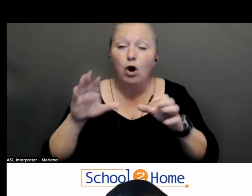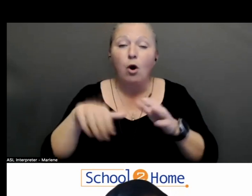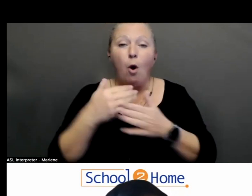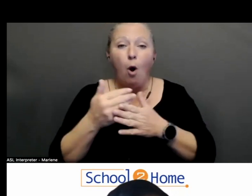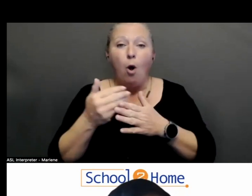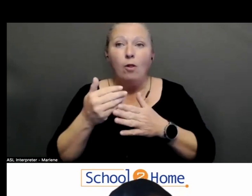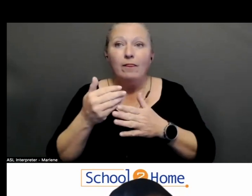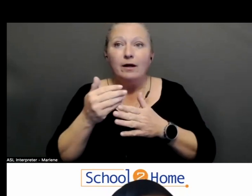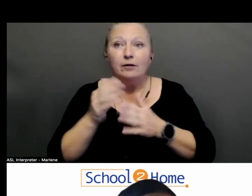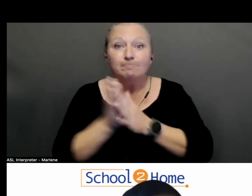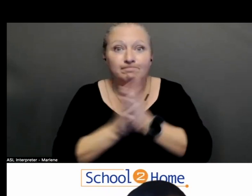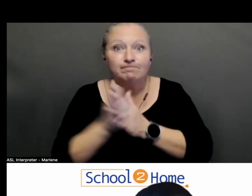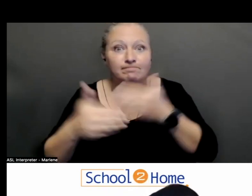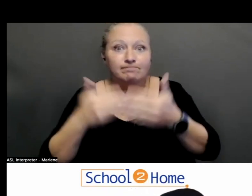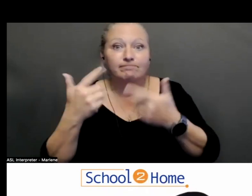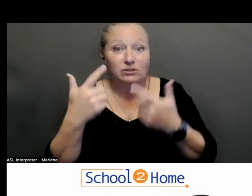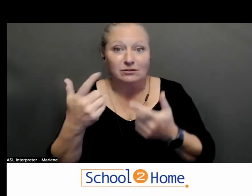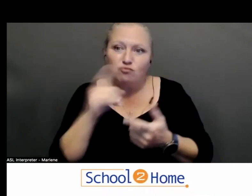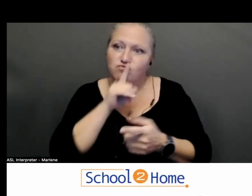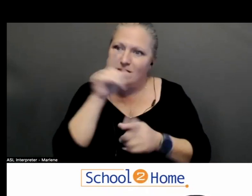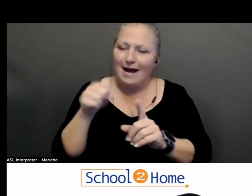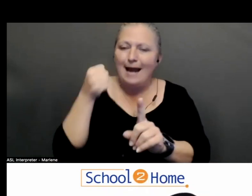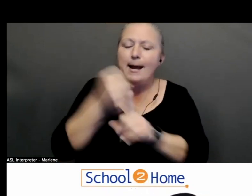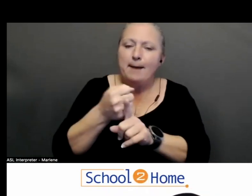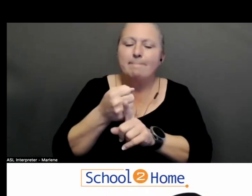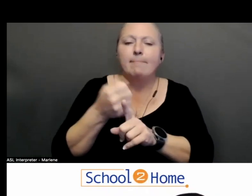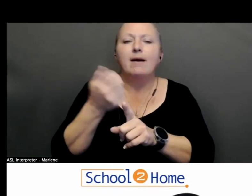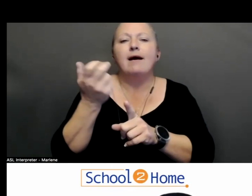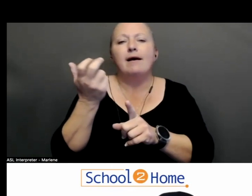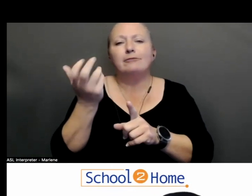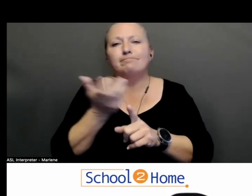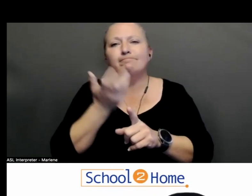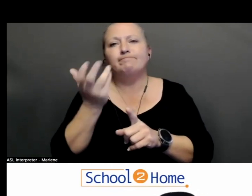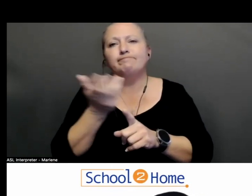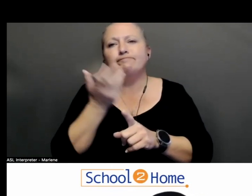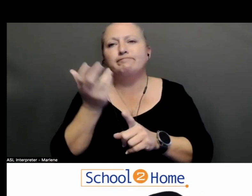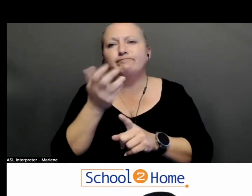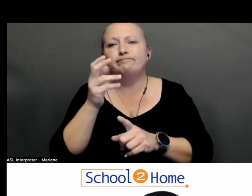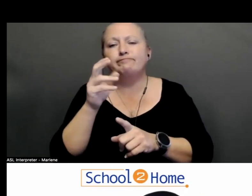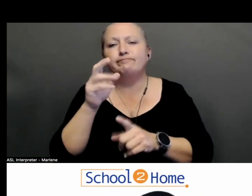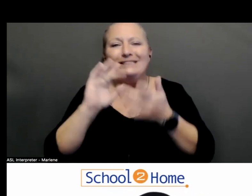that's there really has an impact in the, you know, the digital equity and digital divide